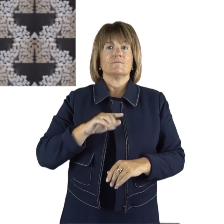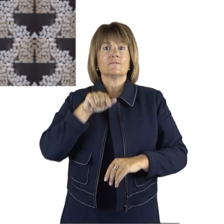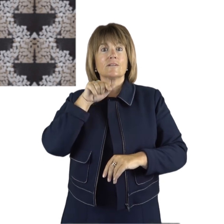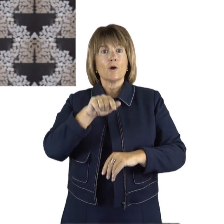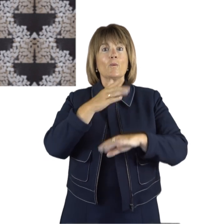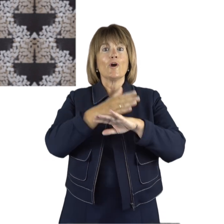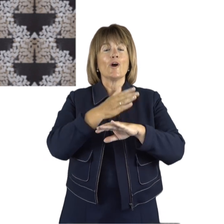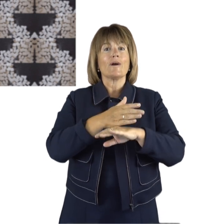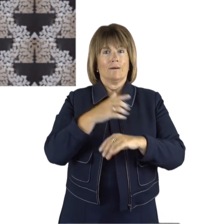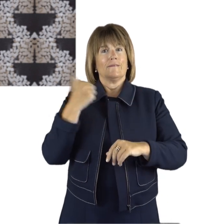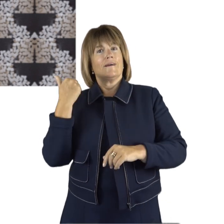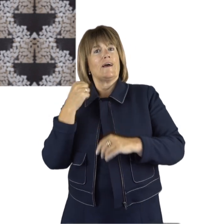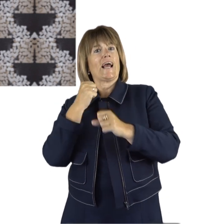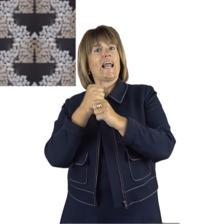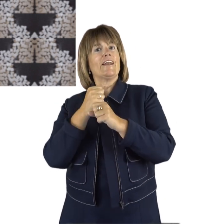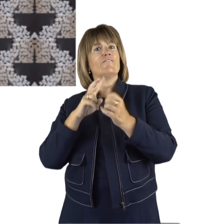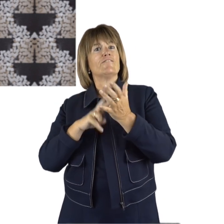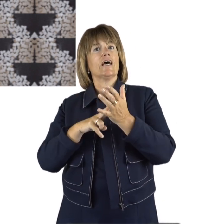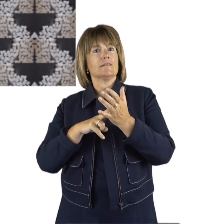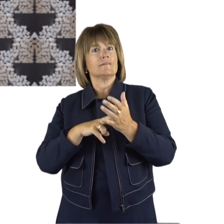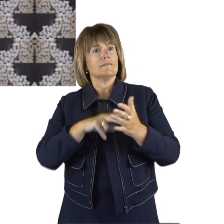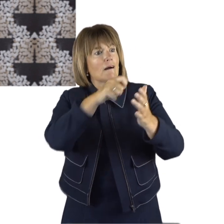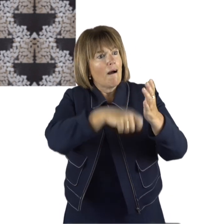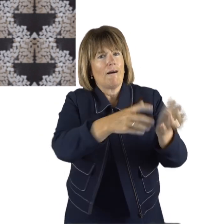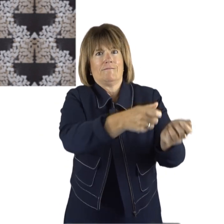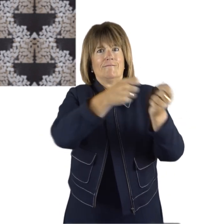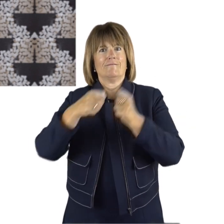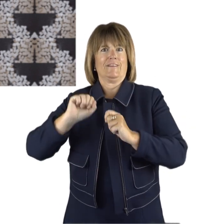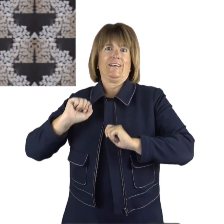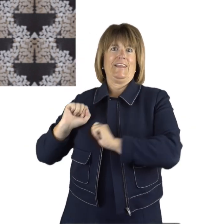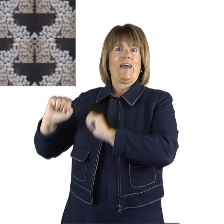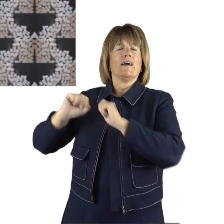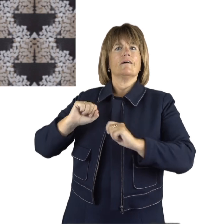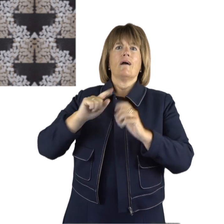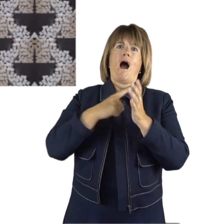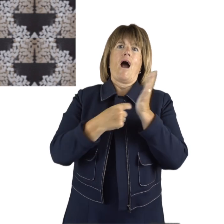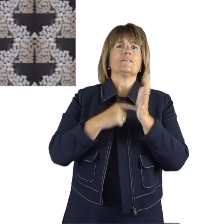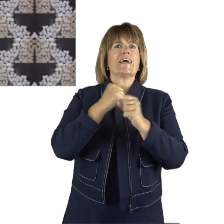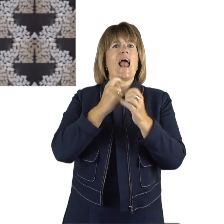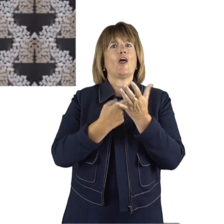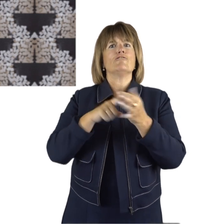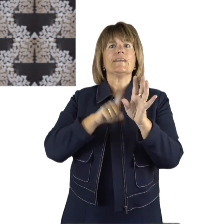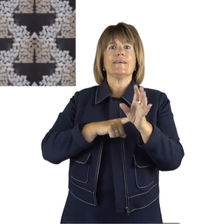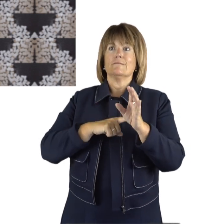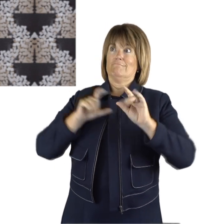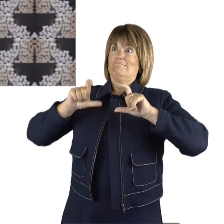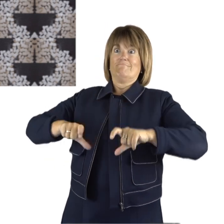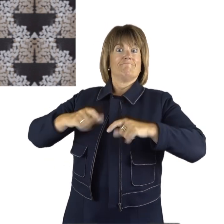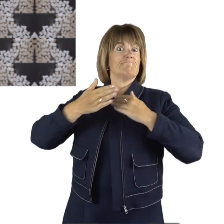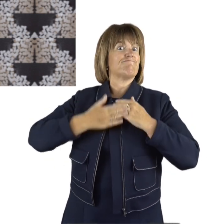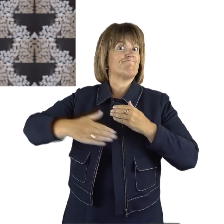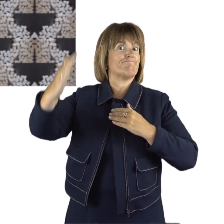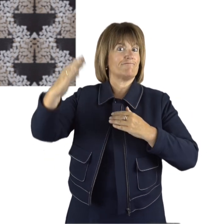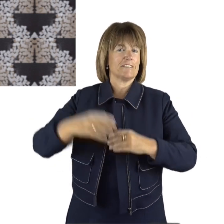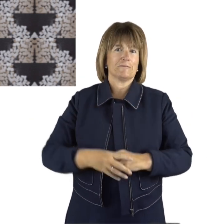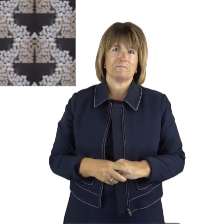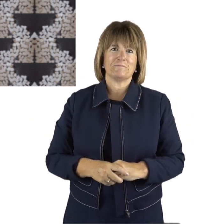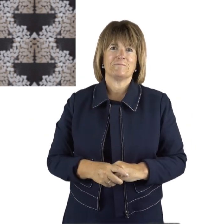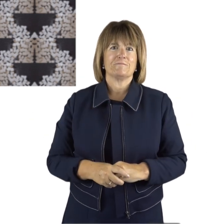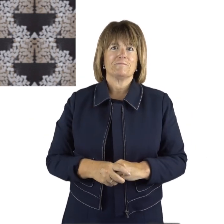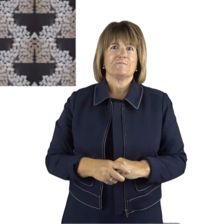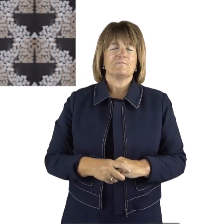whose work is purchased for the Glynn Vivian Art Gallery’s permanent collection.